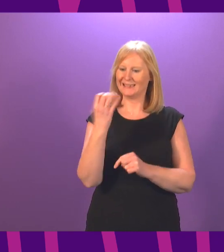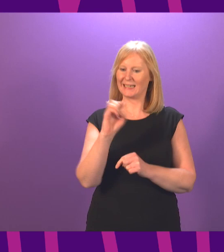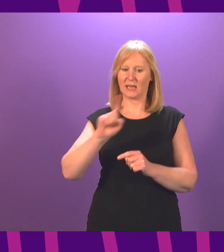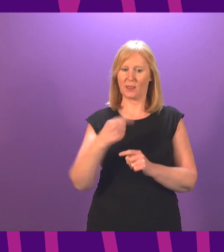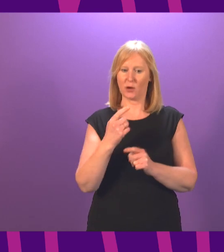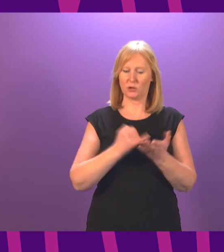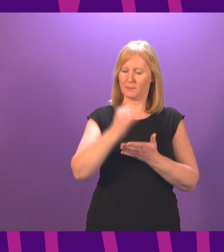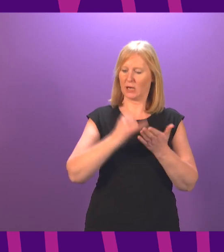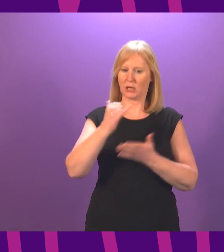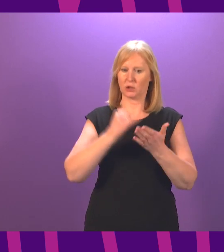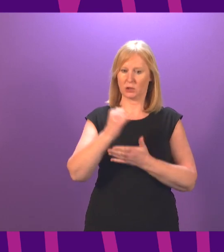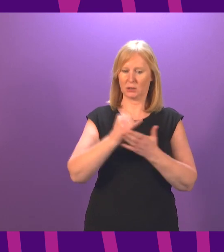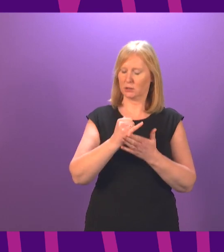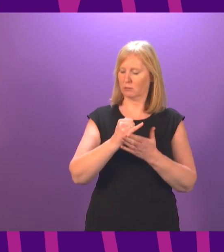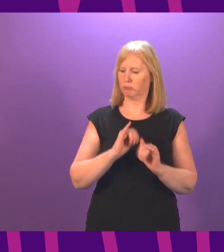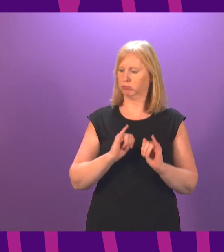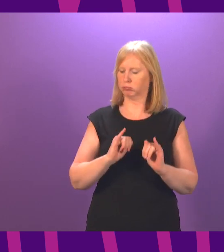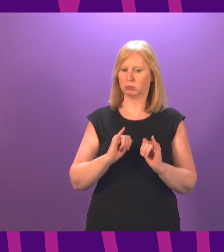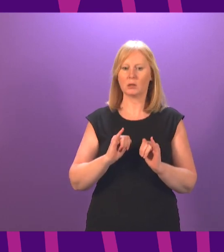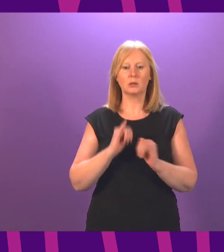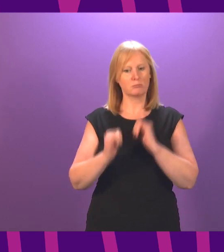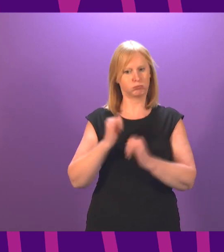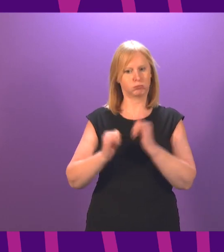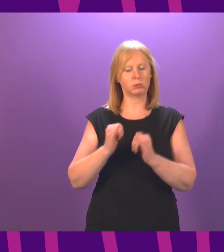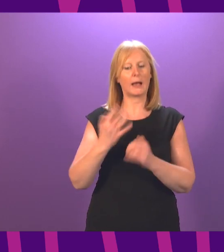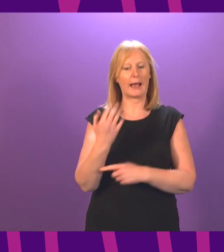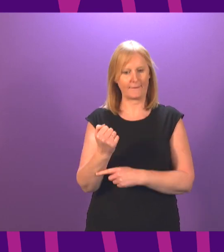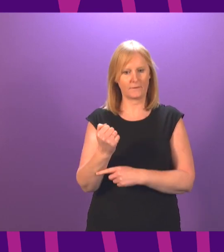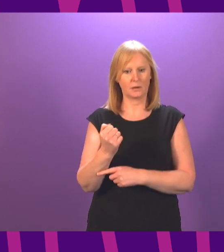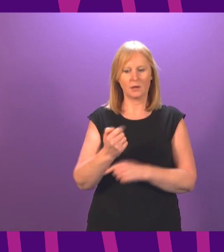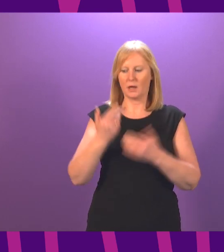made that application the most unpopular application in Scottish planning history. Now, we face